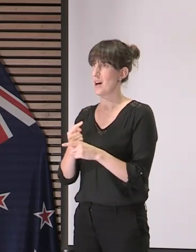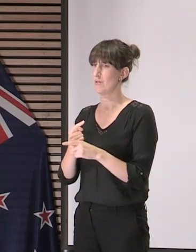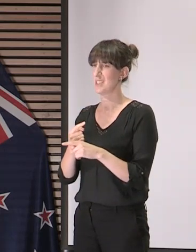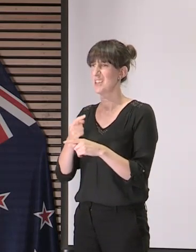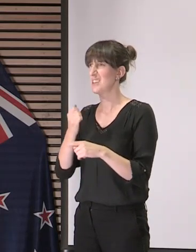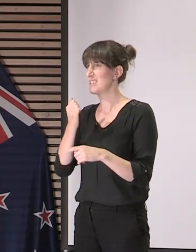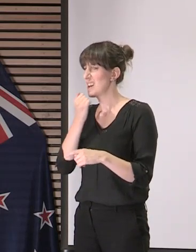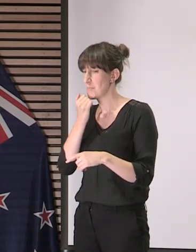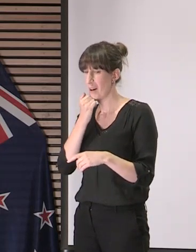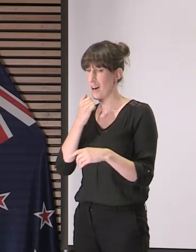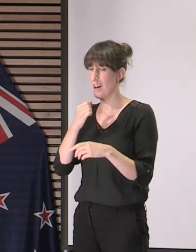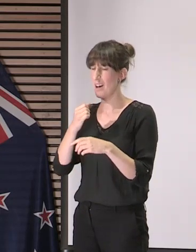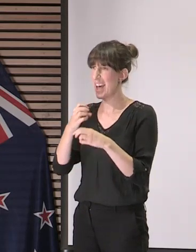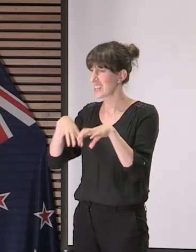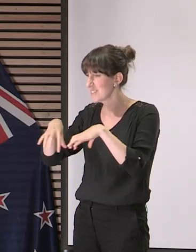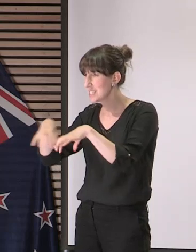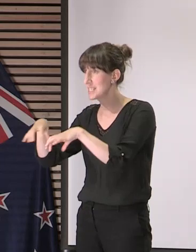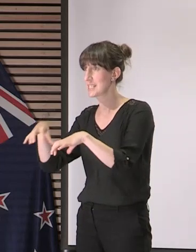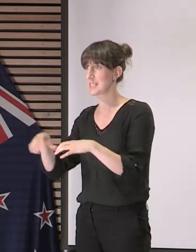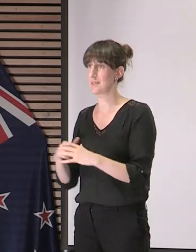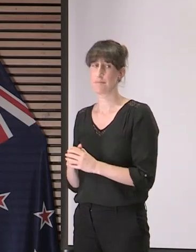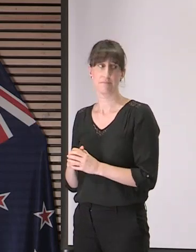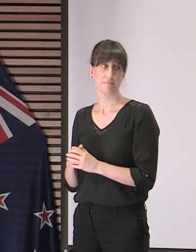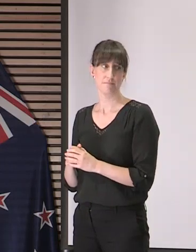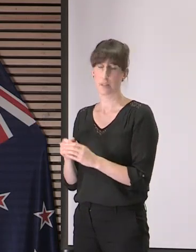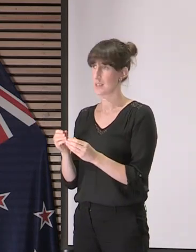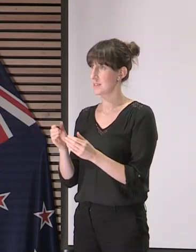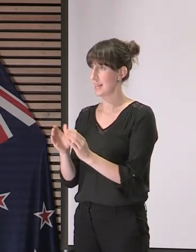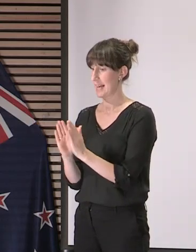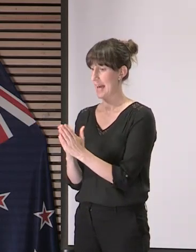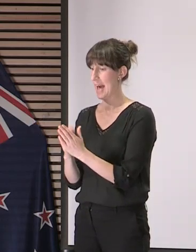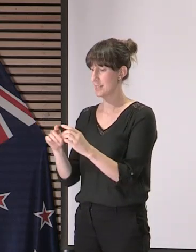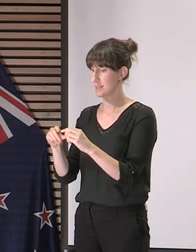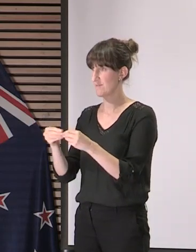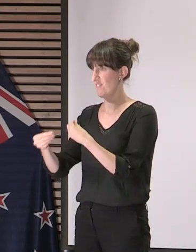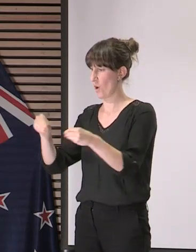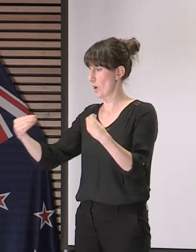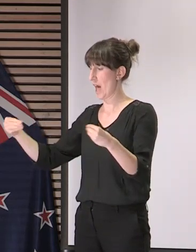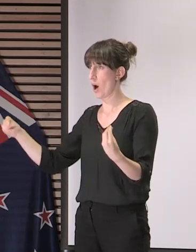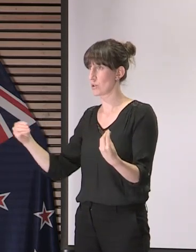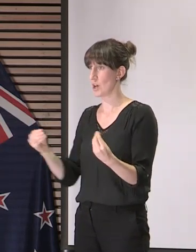guide them through. There's a work book on numbers and talking through a variety of